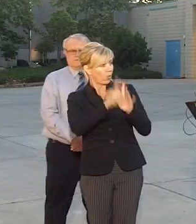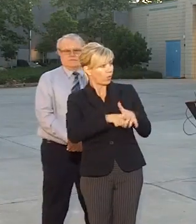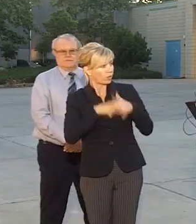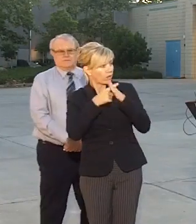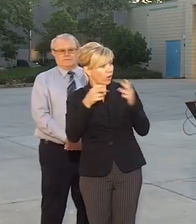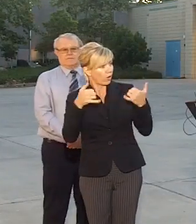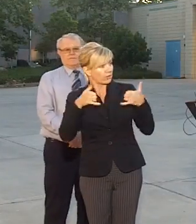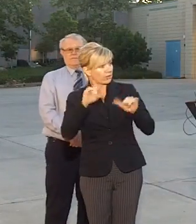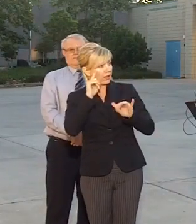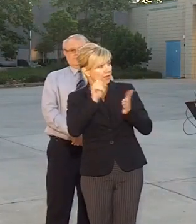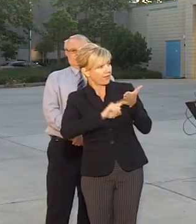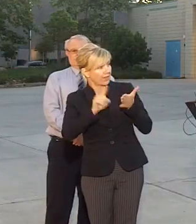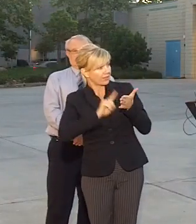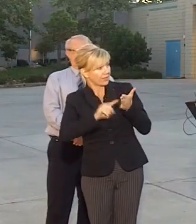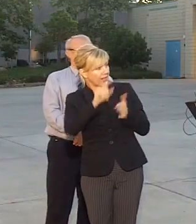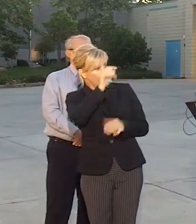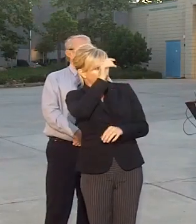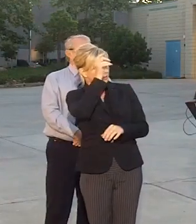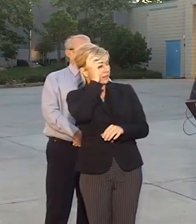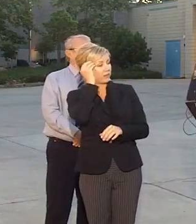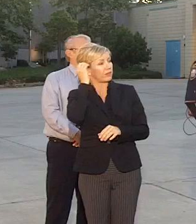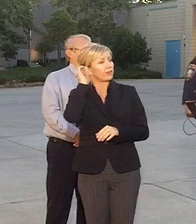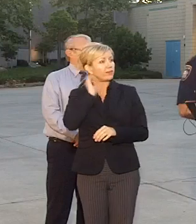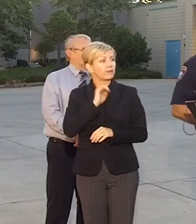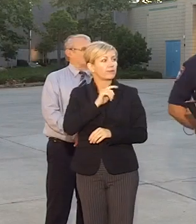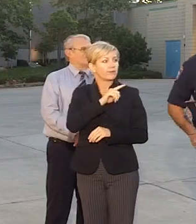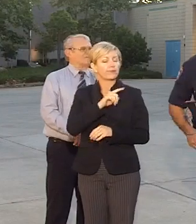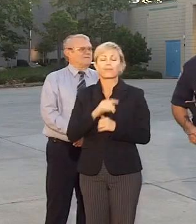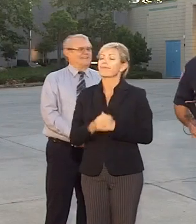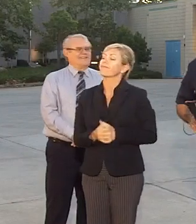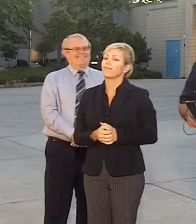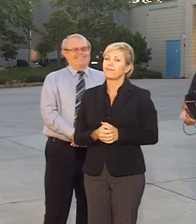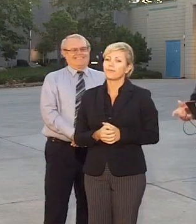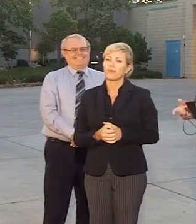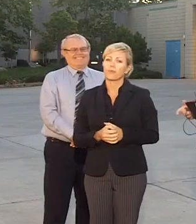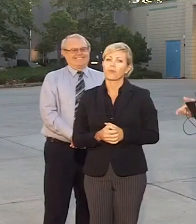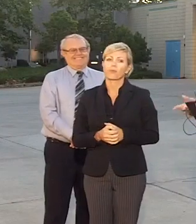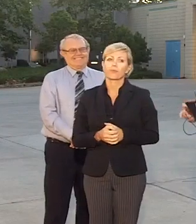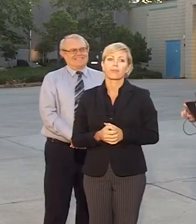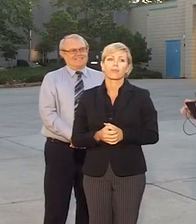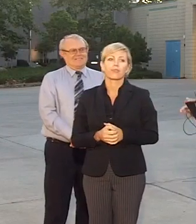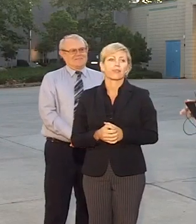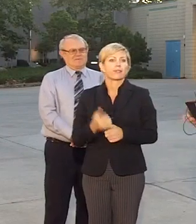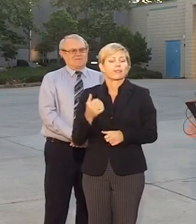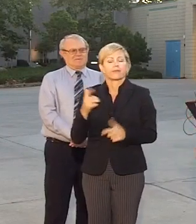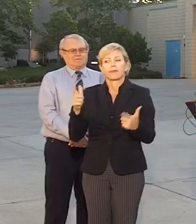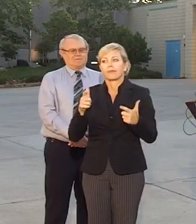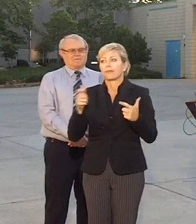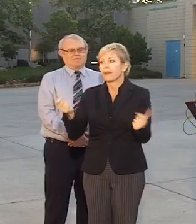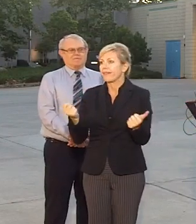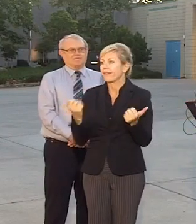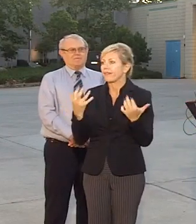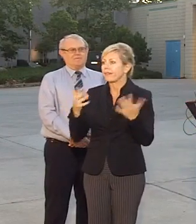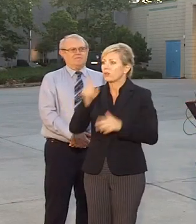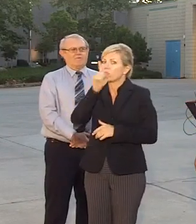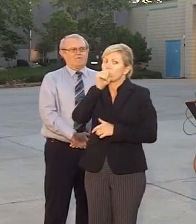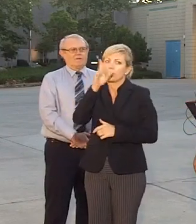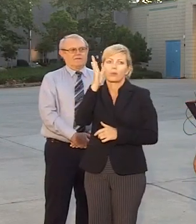let me jump on that one okay like any of these big fires they're going to be investigated and